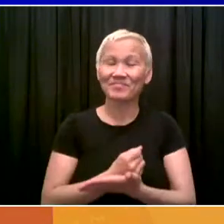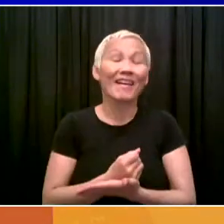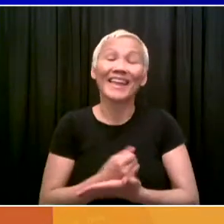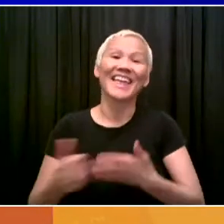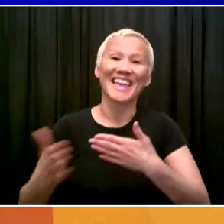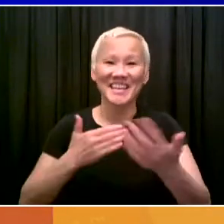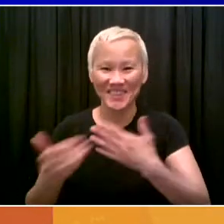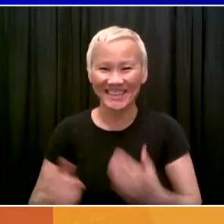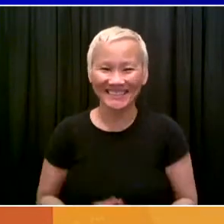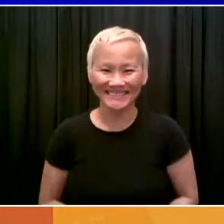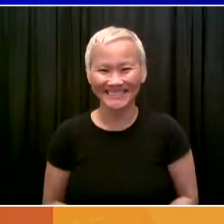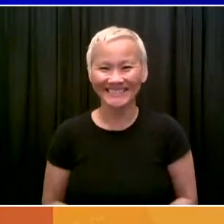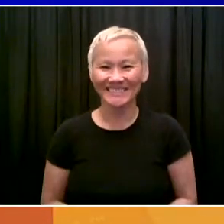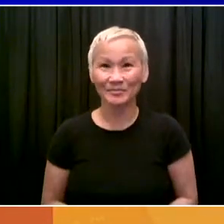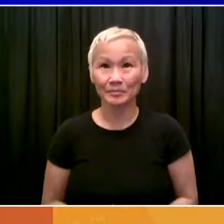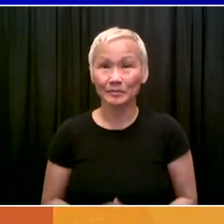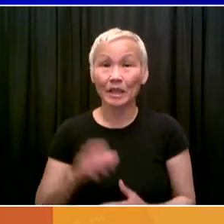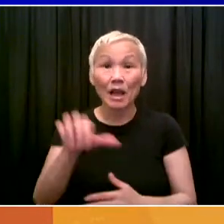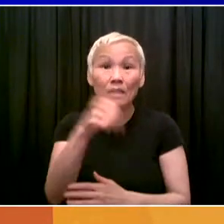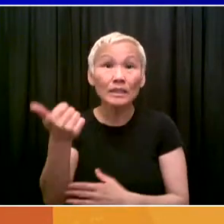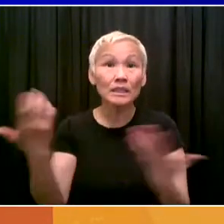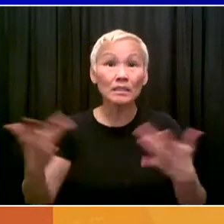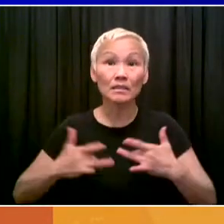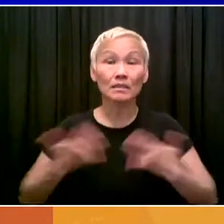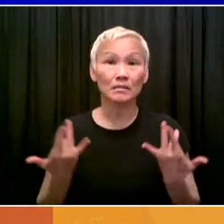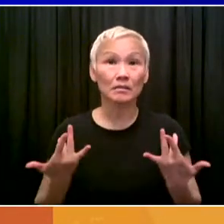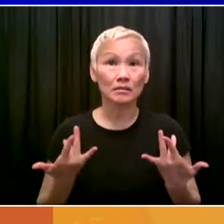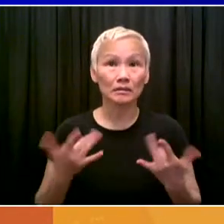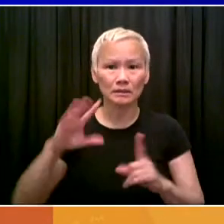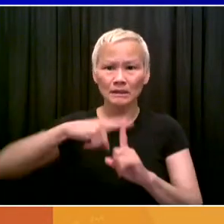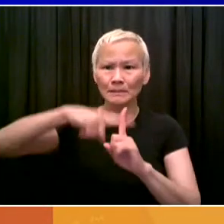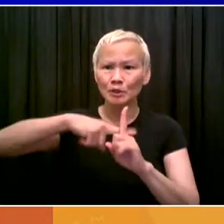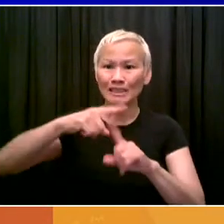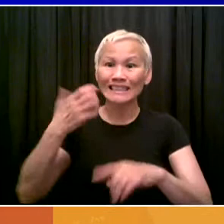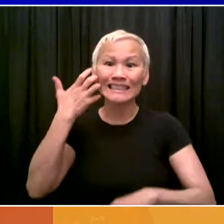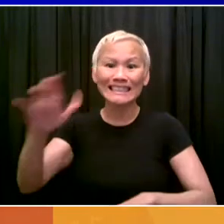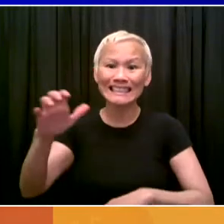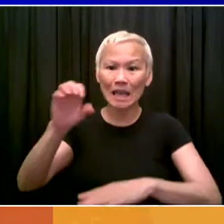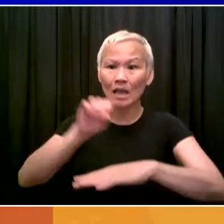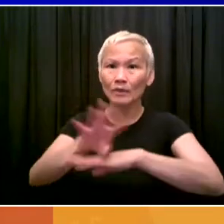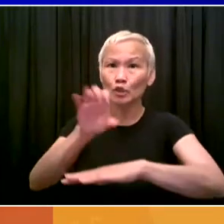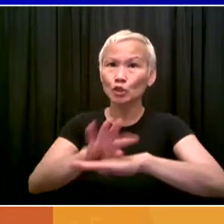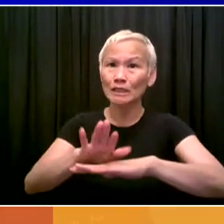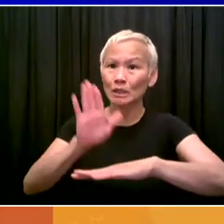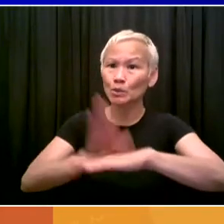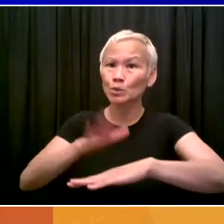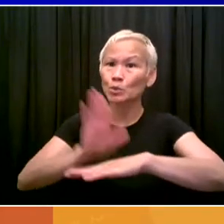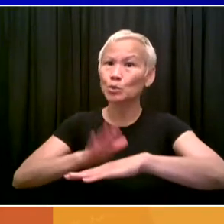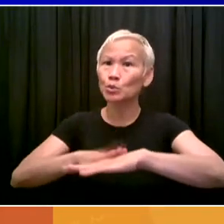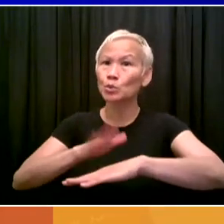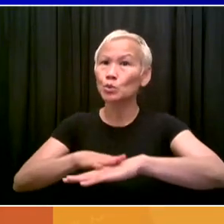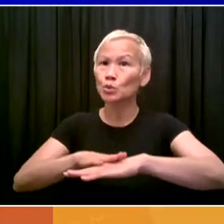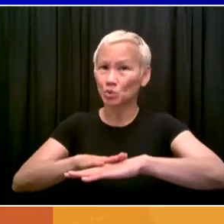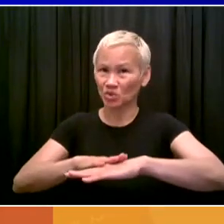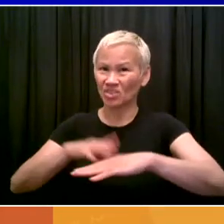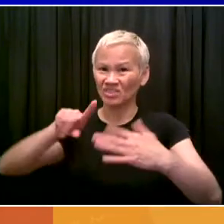WILL HAVE ANOTHERTH ING